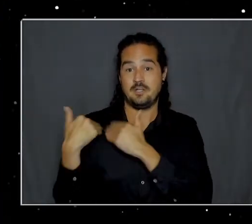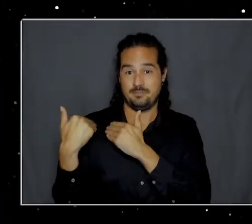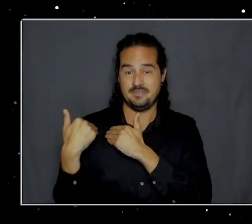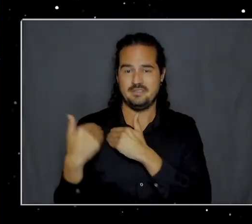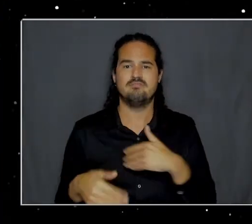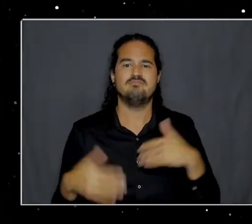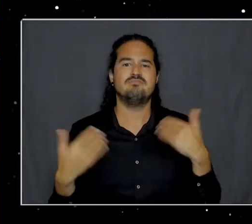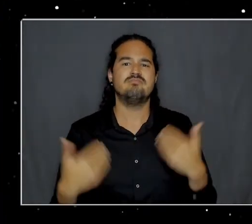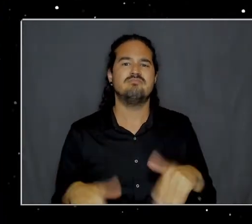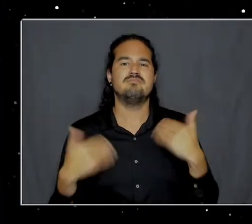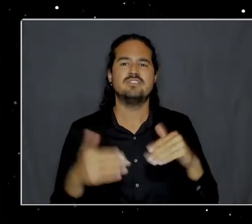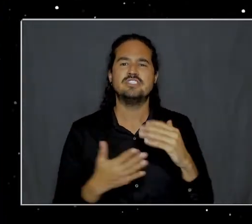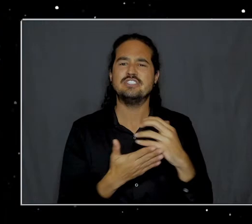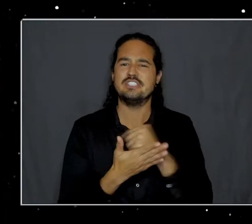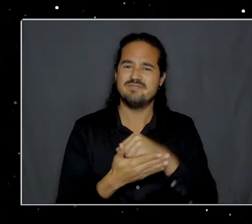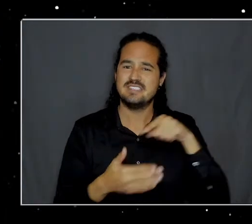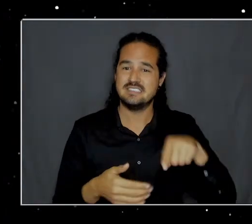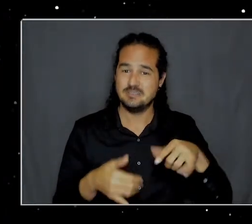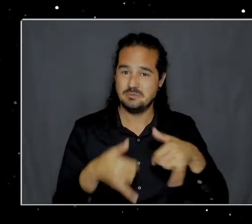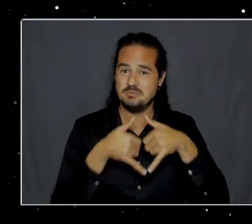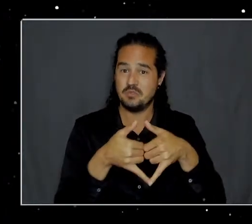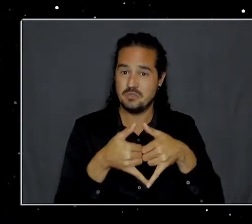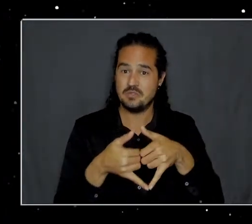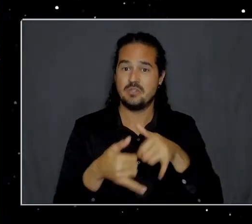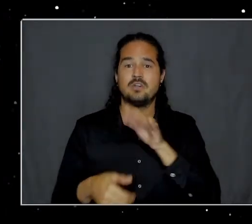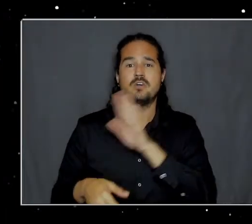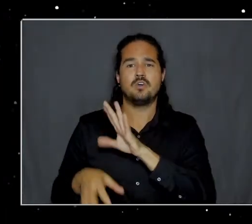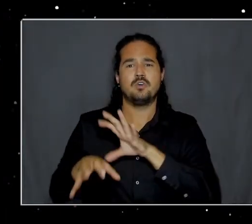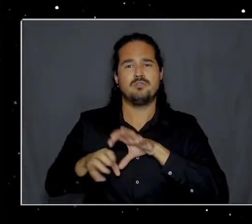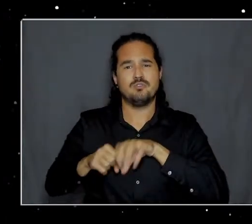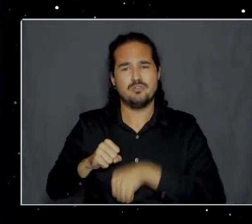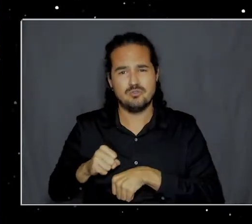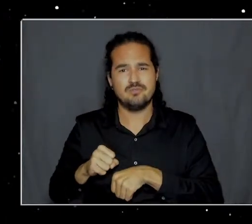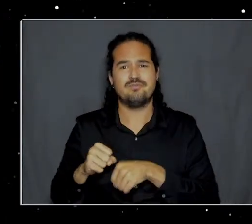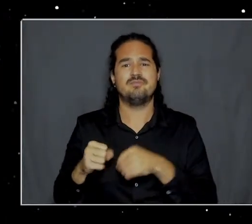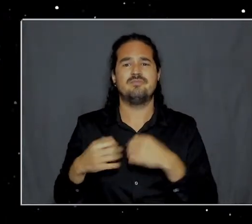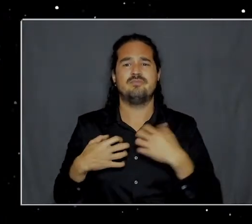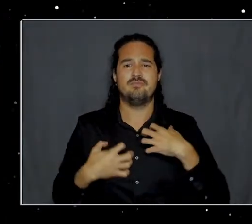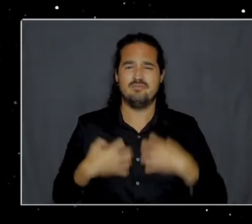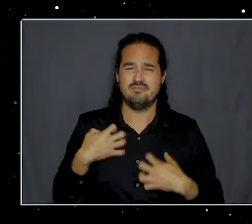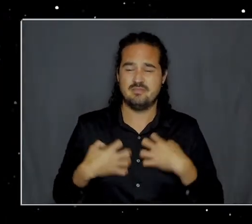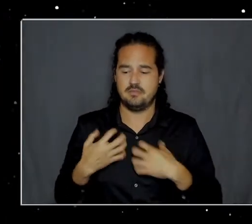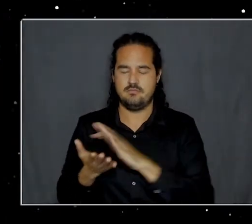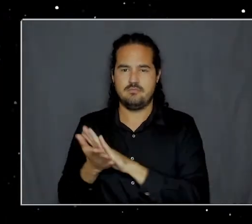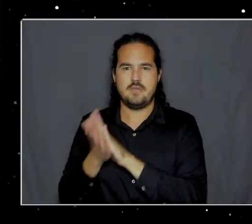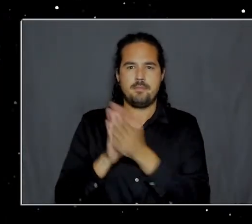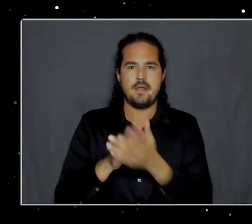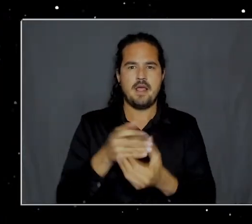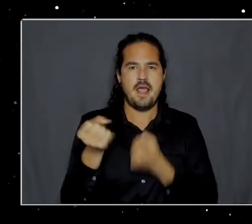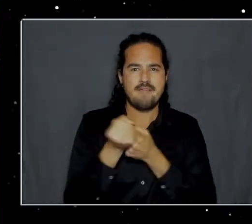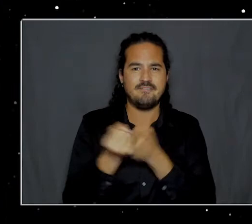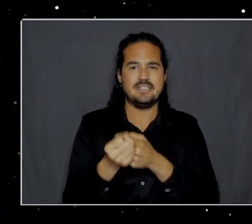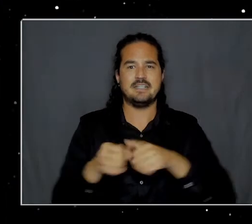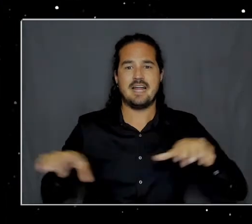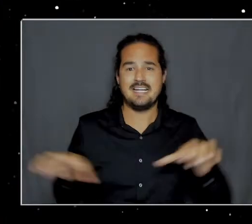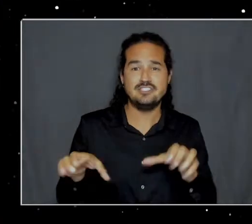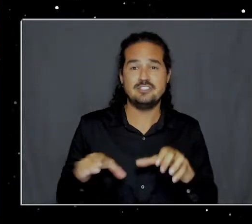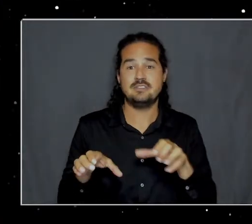AWARD. THEY TURNED THEIR GRIEF AND HEARTACHE INTO ADVOCACY AND